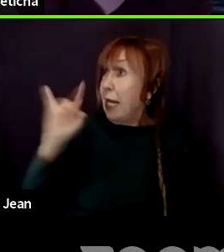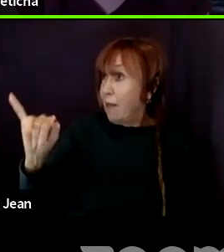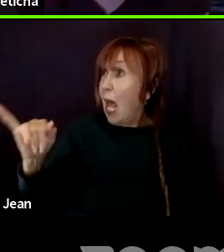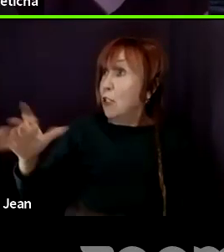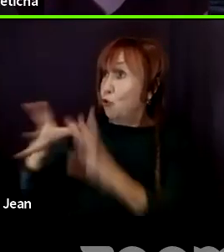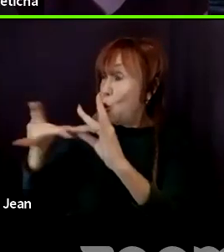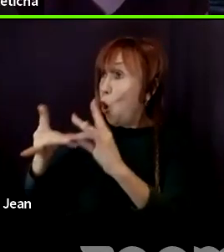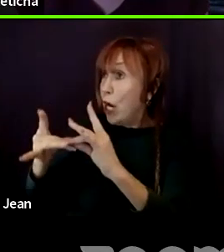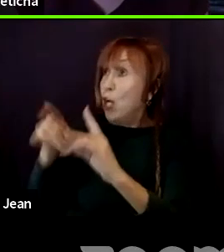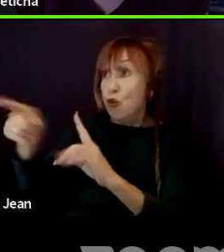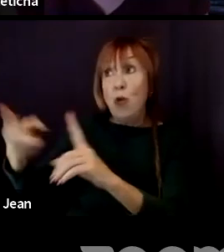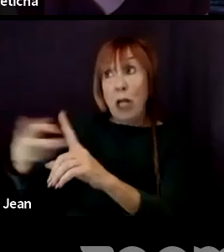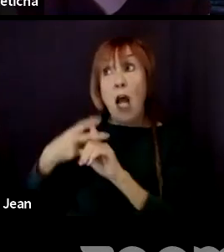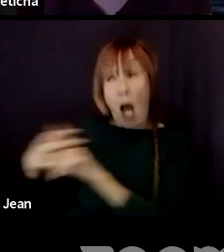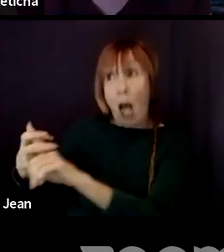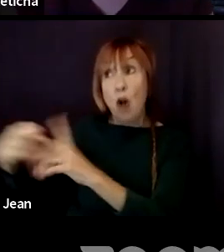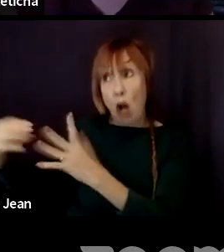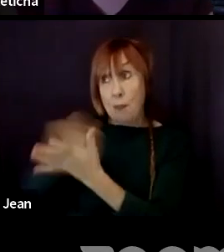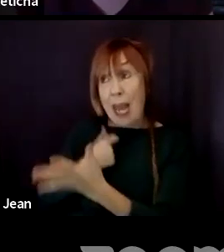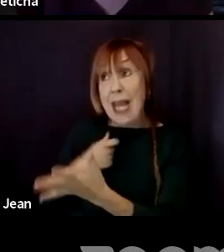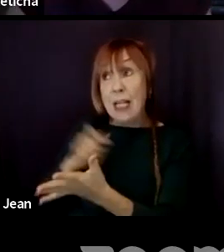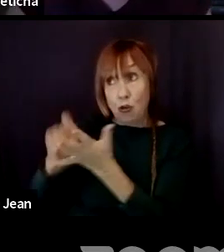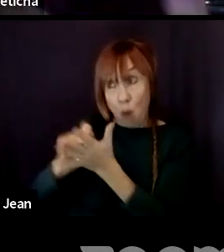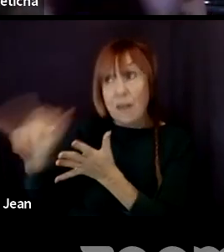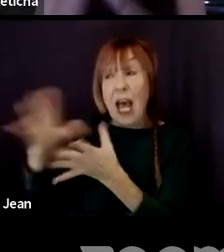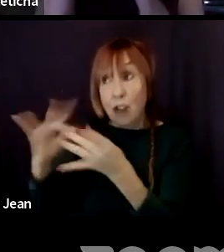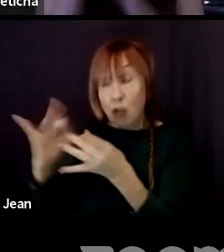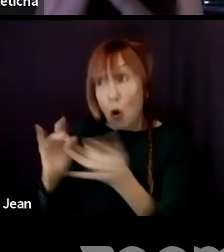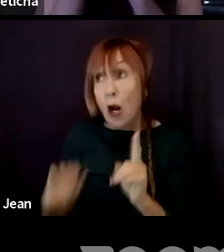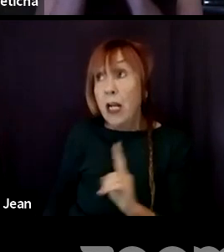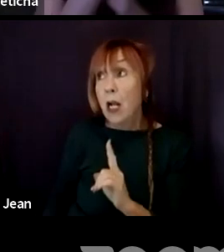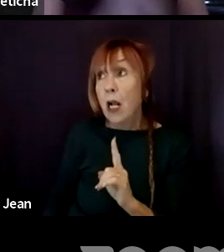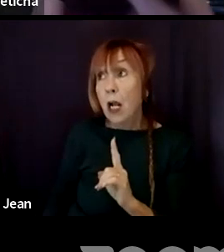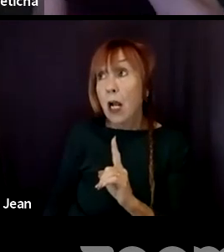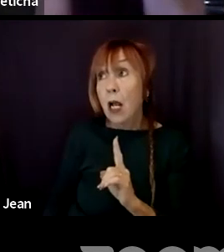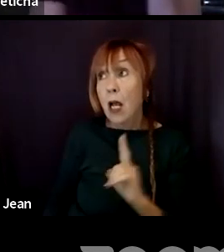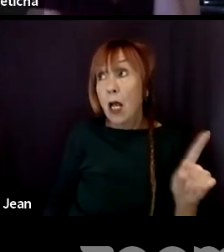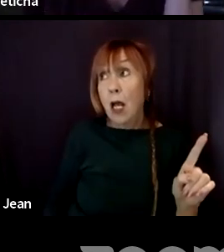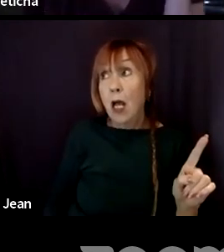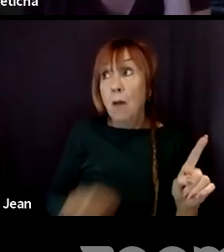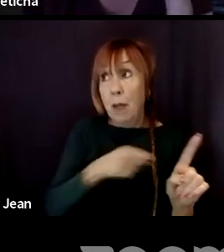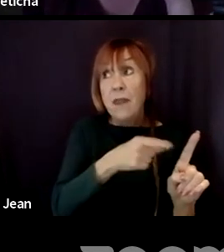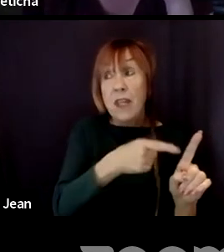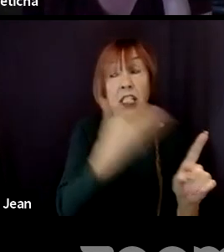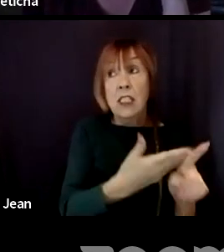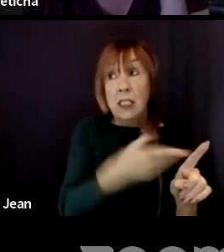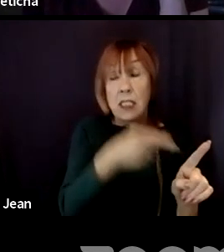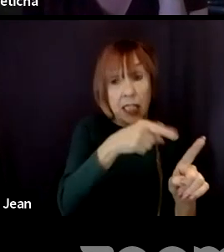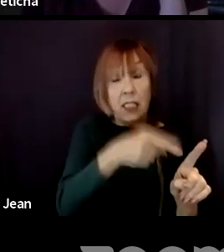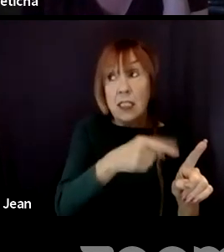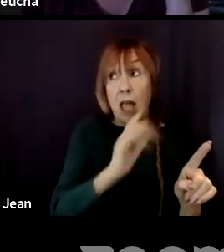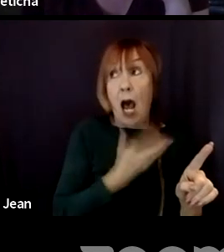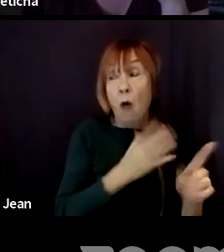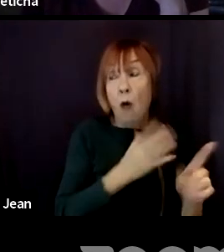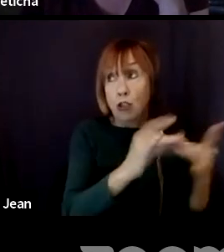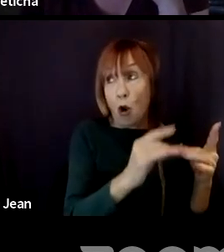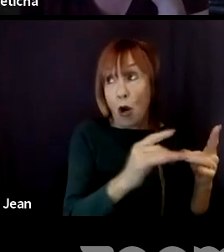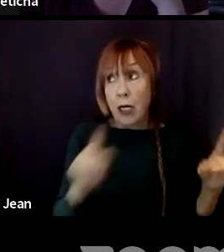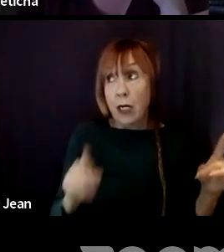We're there hey, I'd like this to low. Oh, yep. Nice. Good producing partner. Exactly. Okay, another question,